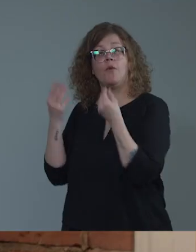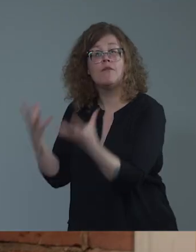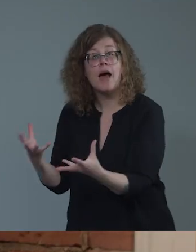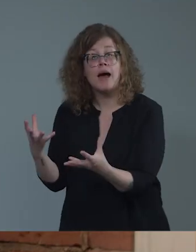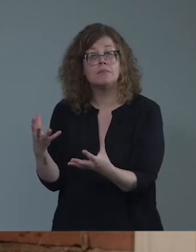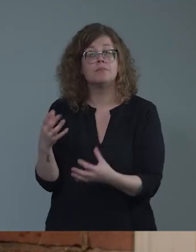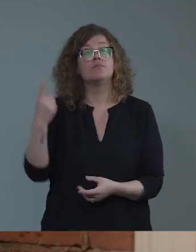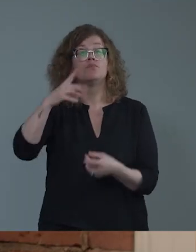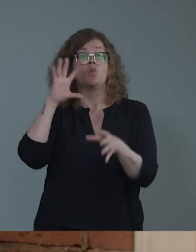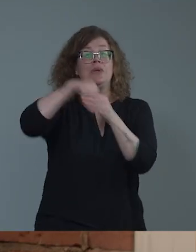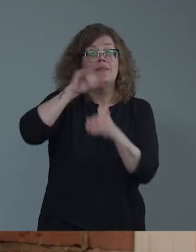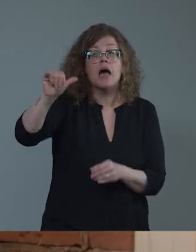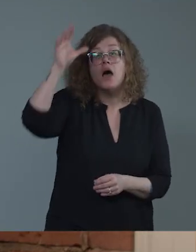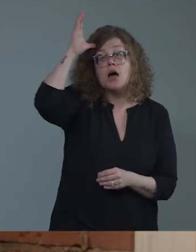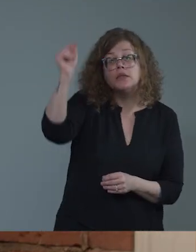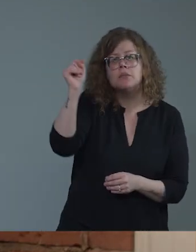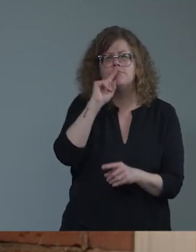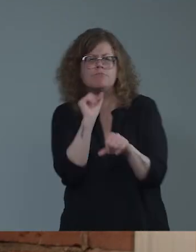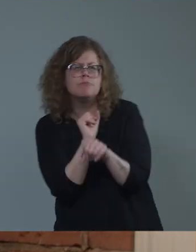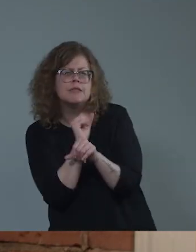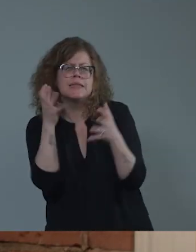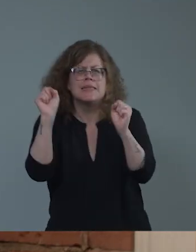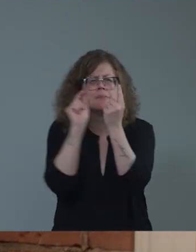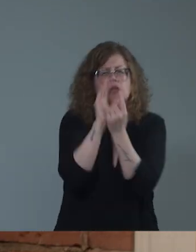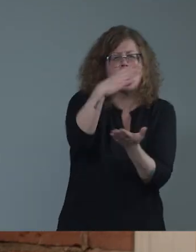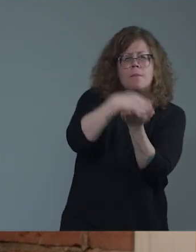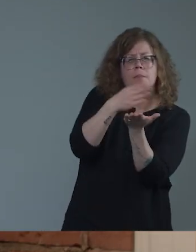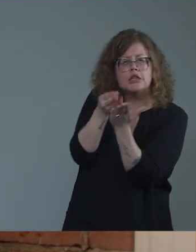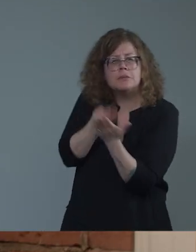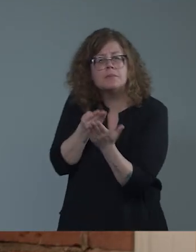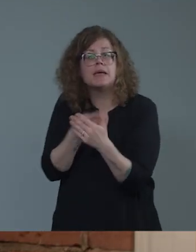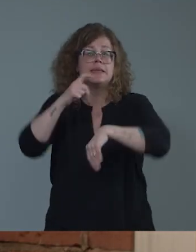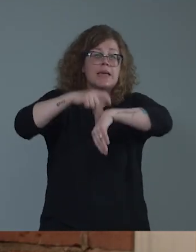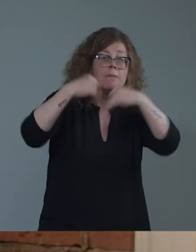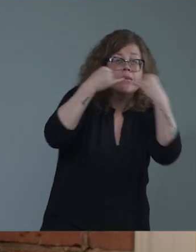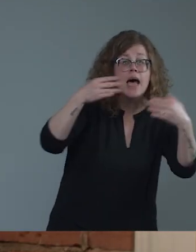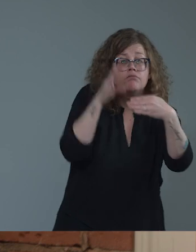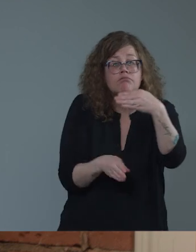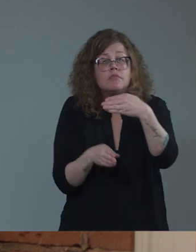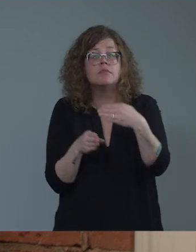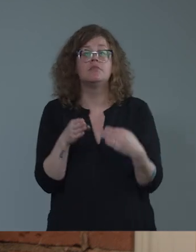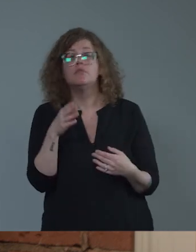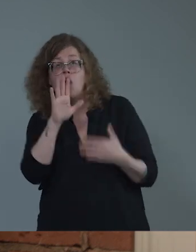going to give that to your project team for approval. So this is the idea before you invest